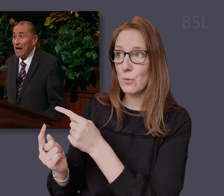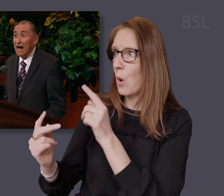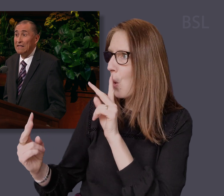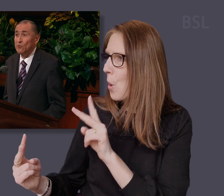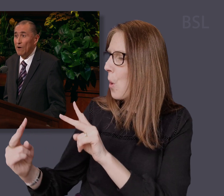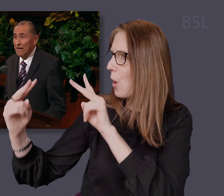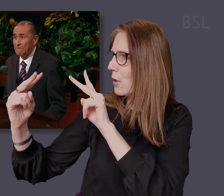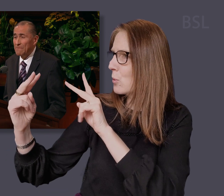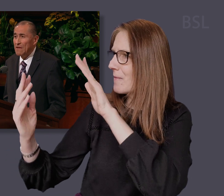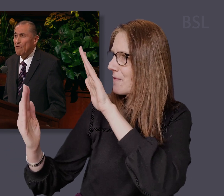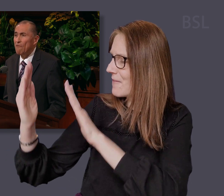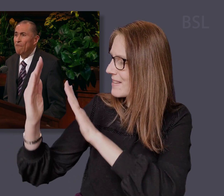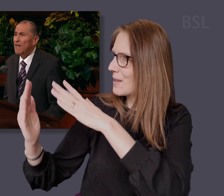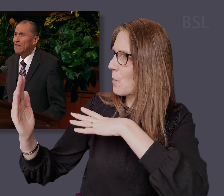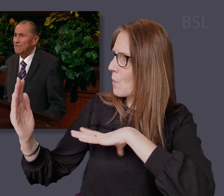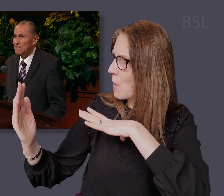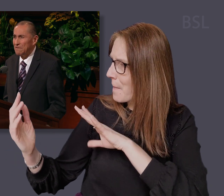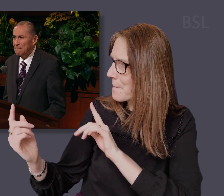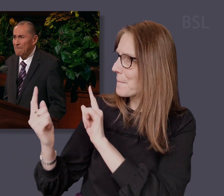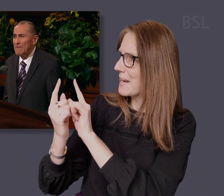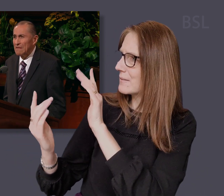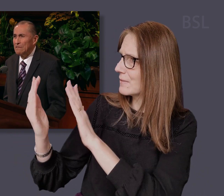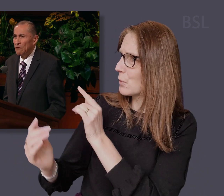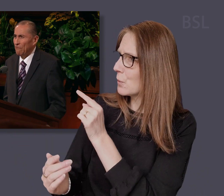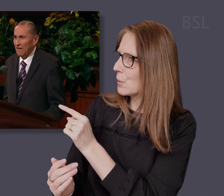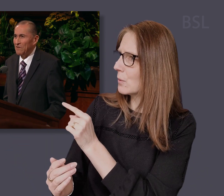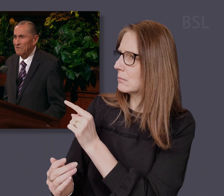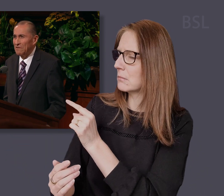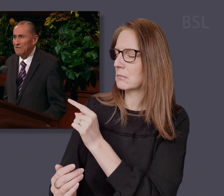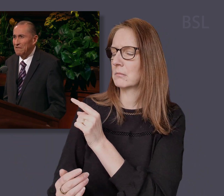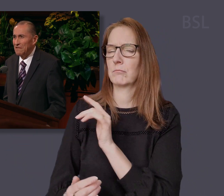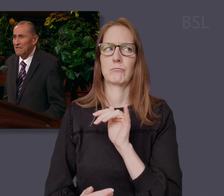eye to eye, face-to-face.